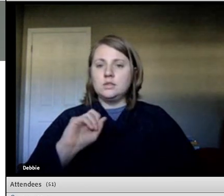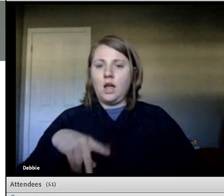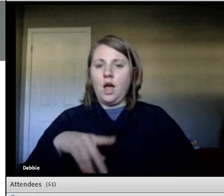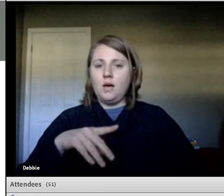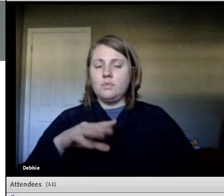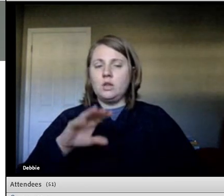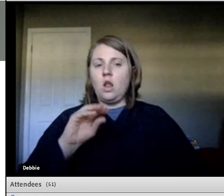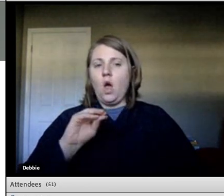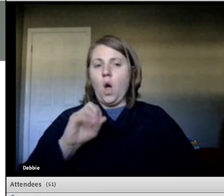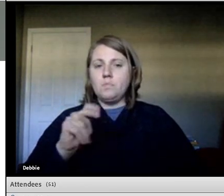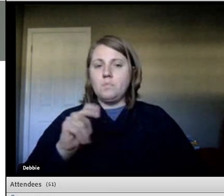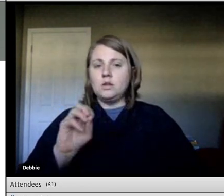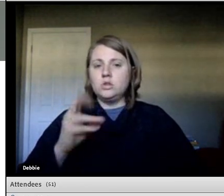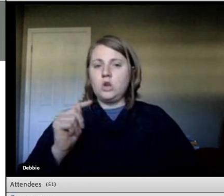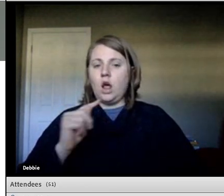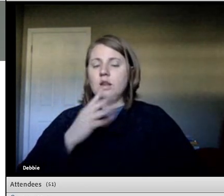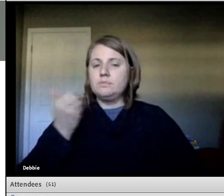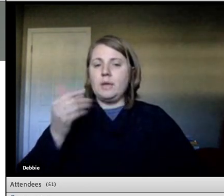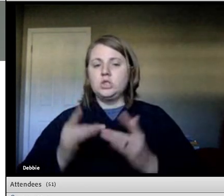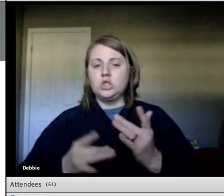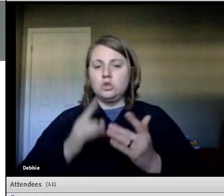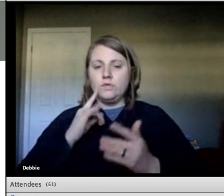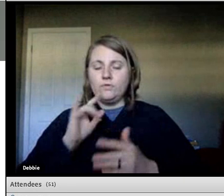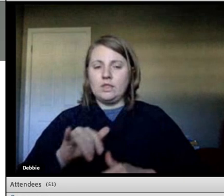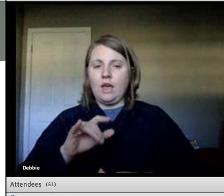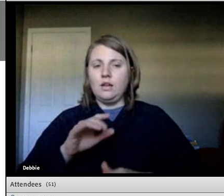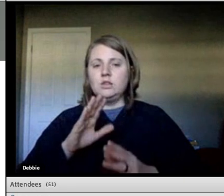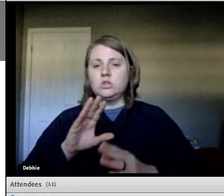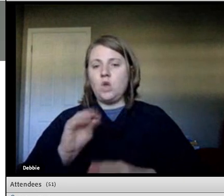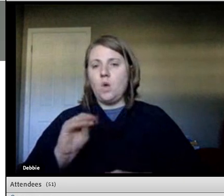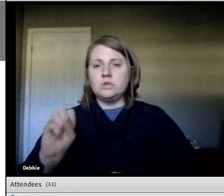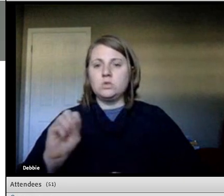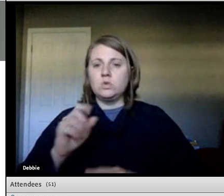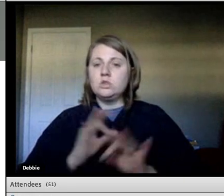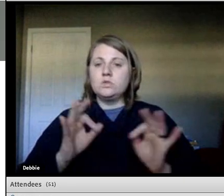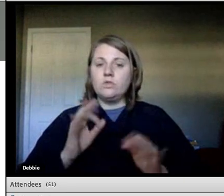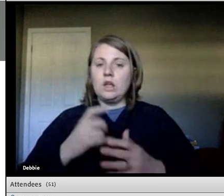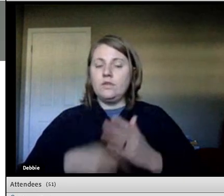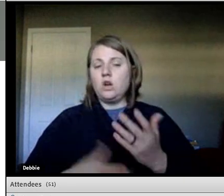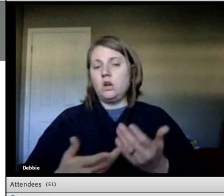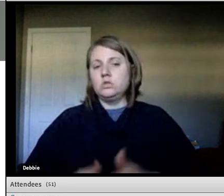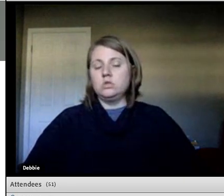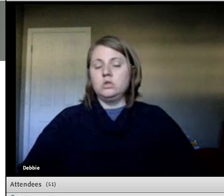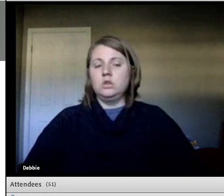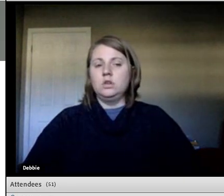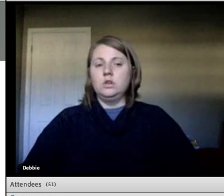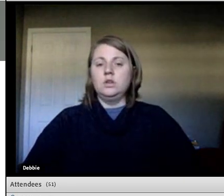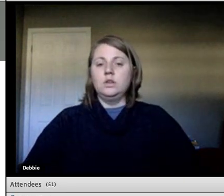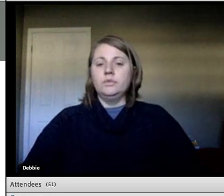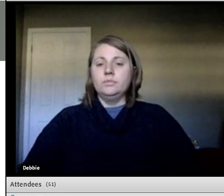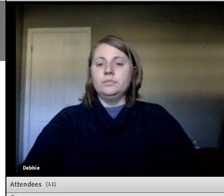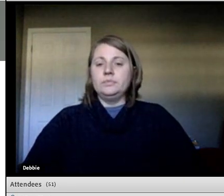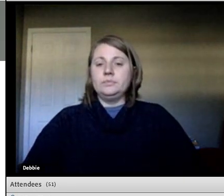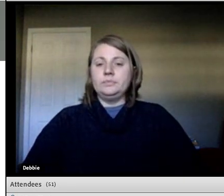so it's free of charge, and it's easy to use. You can just jump in and start editing